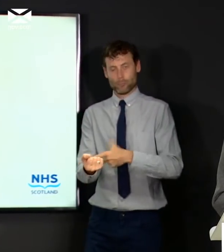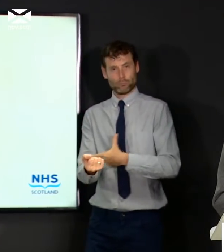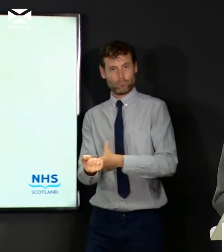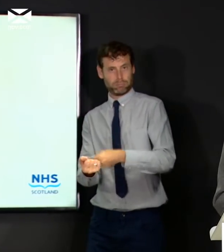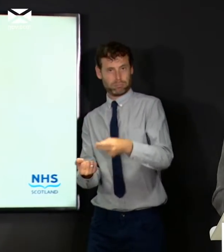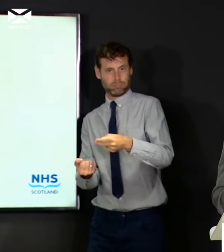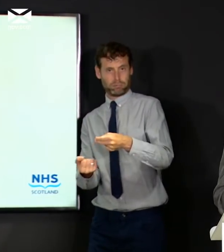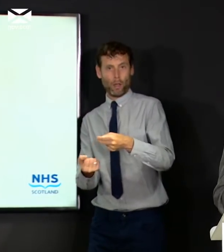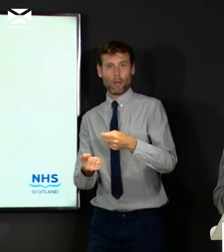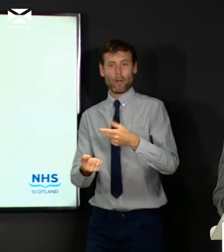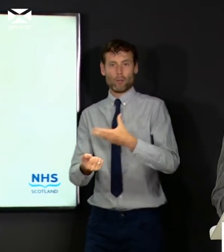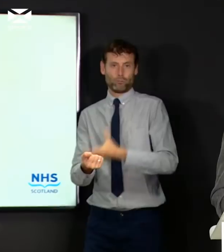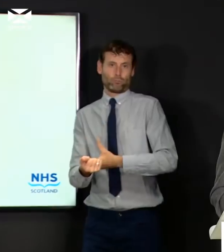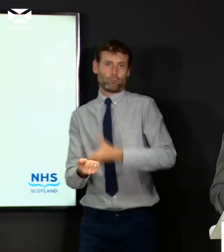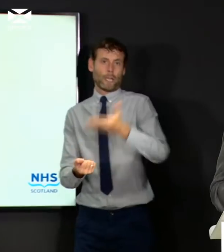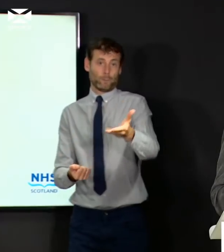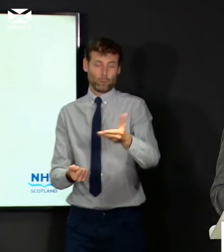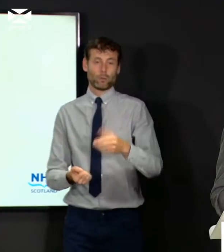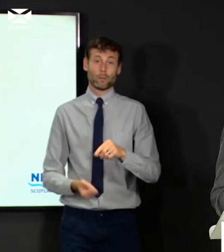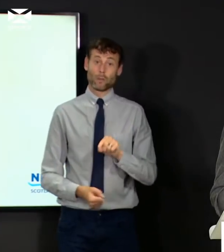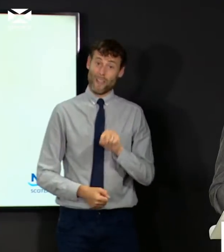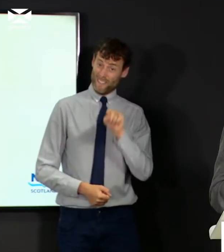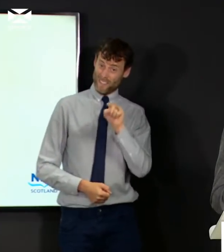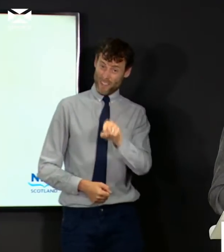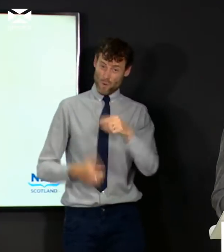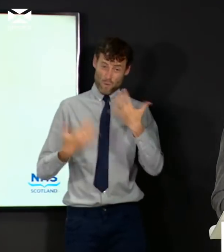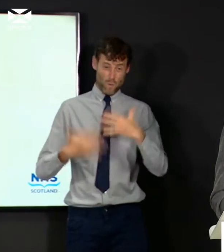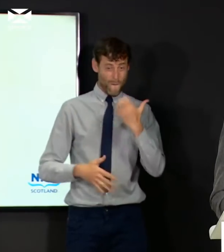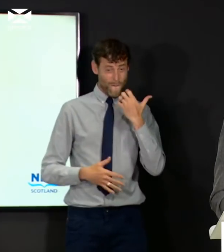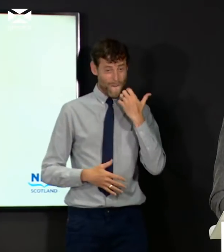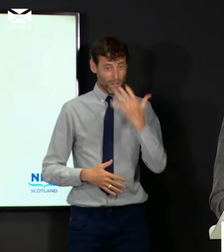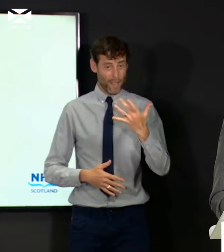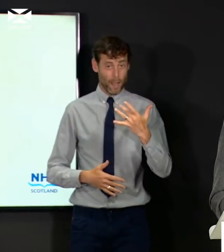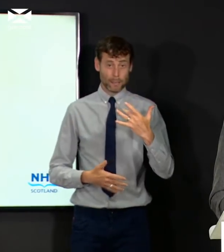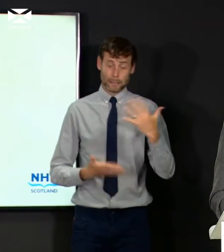for the life-saving work that they do every day, and they have continued during